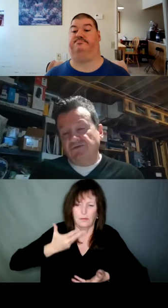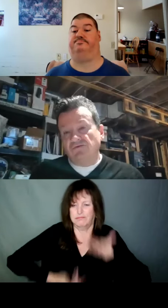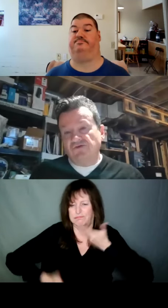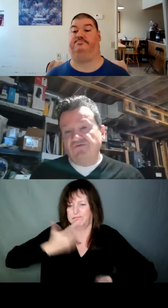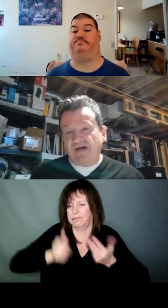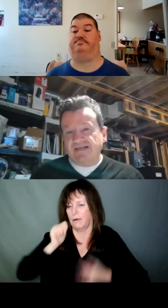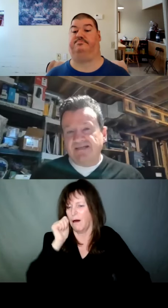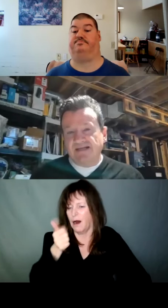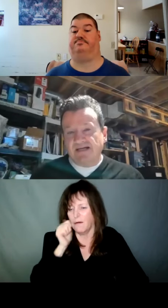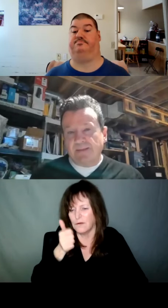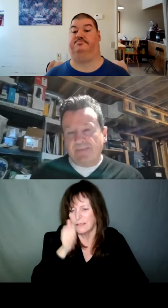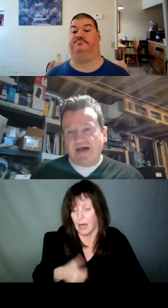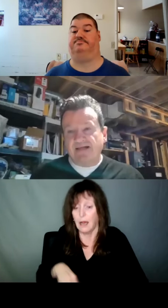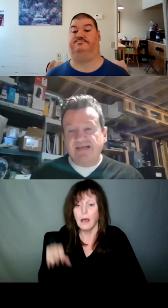. We have over 10,000 proteins in our body at all